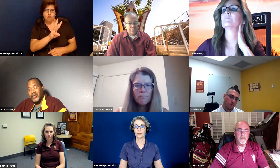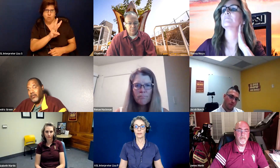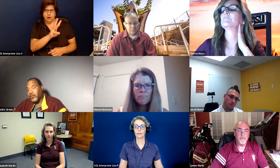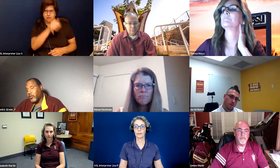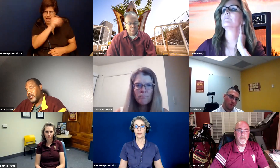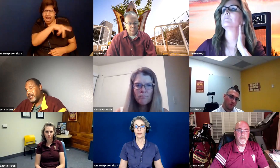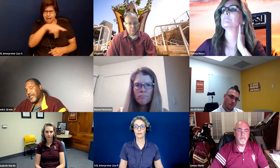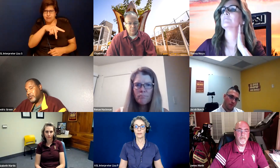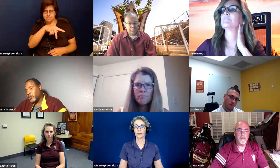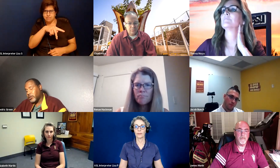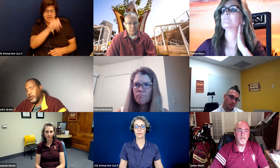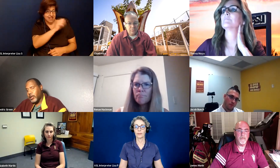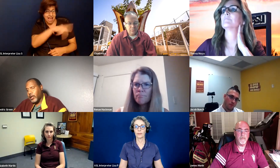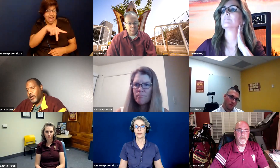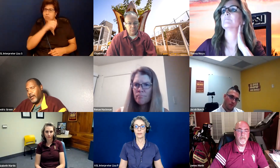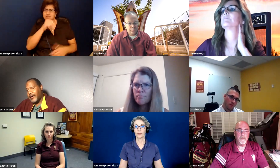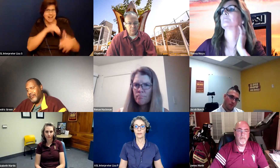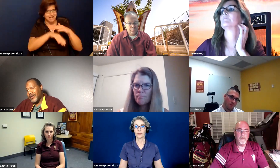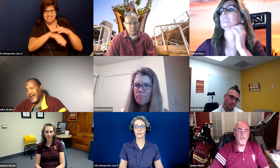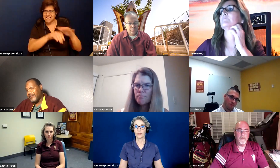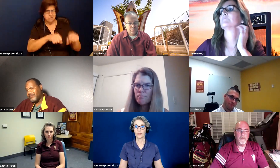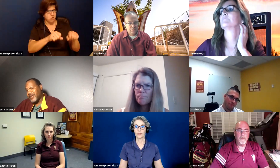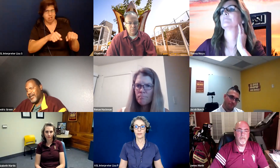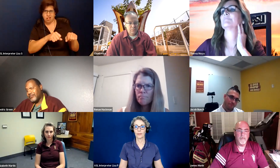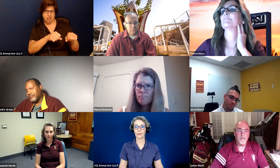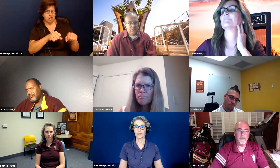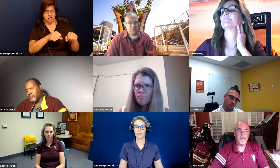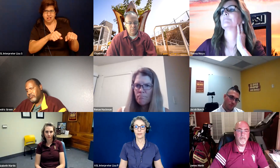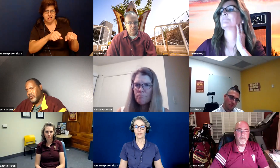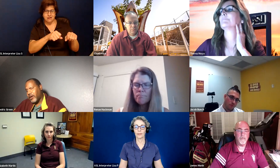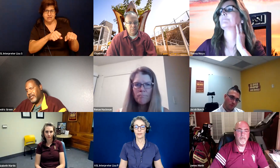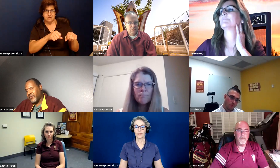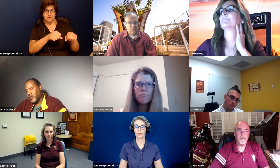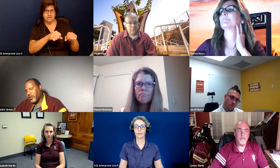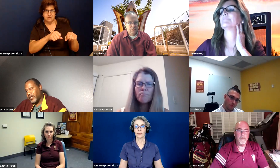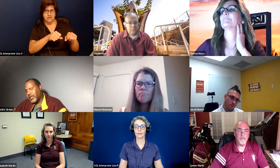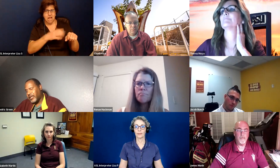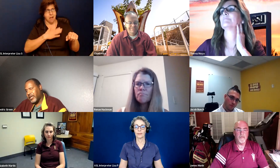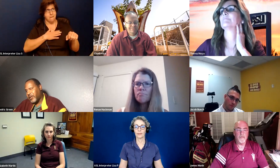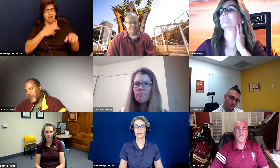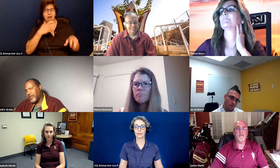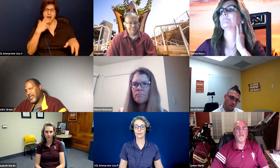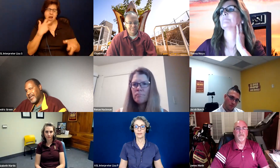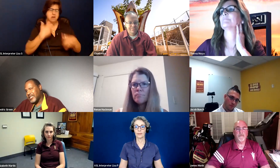The software wasn't accessible. I had great difficulty keeping up in the class